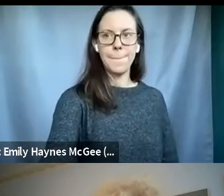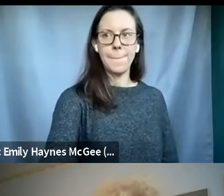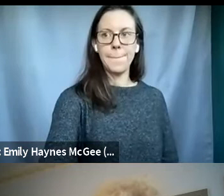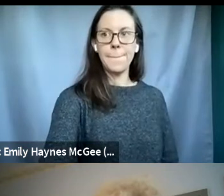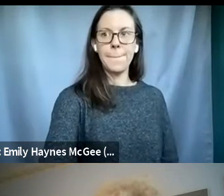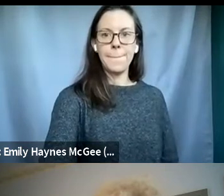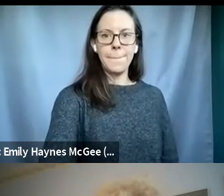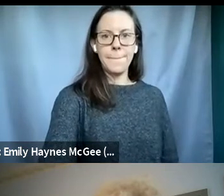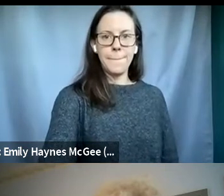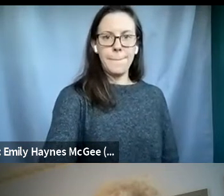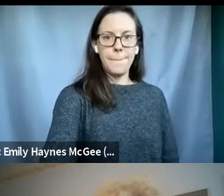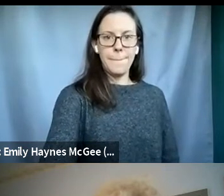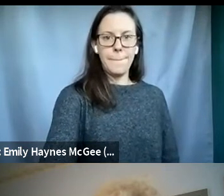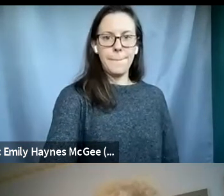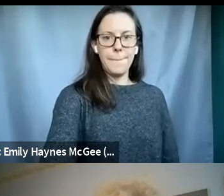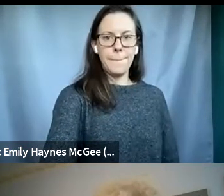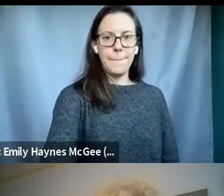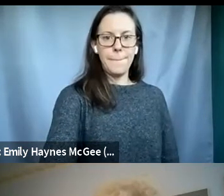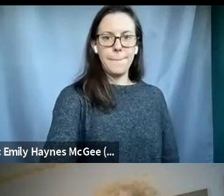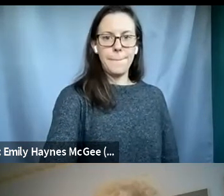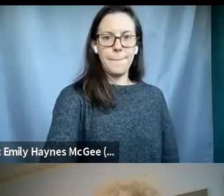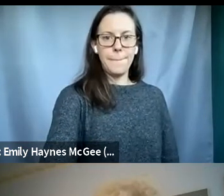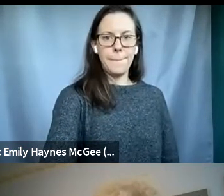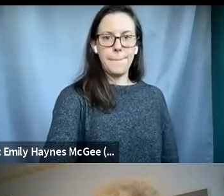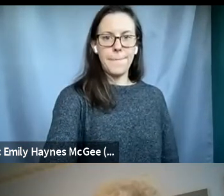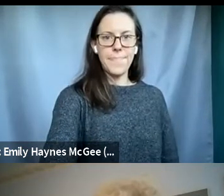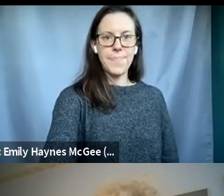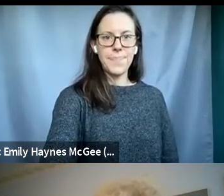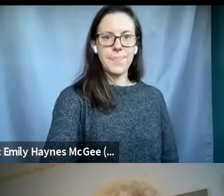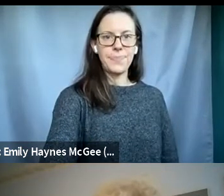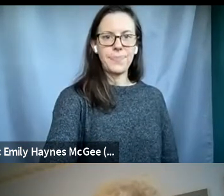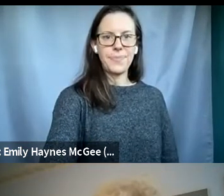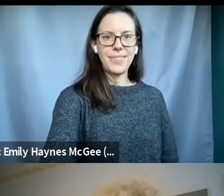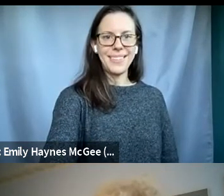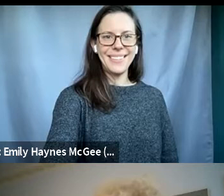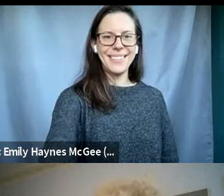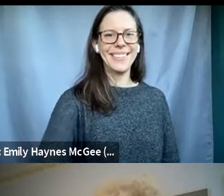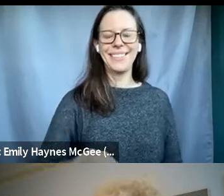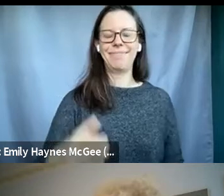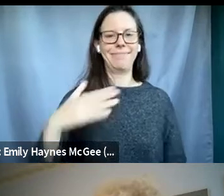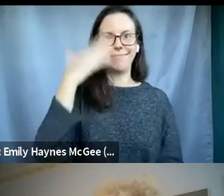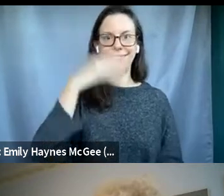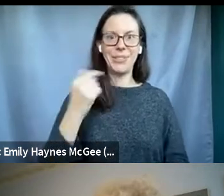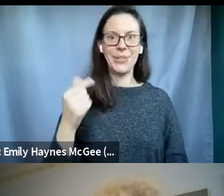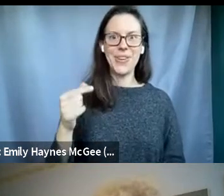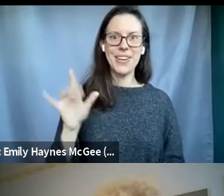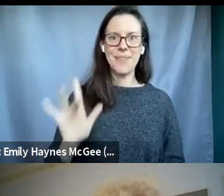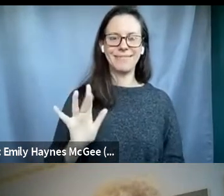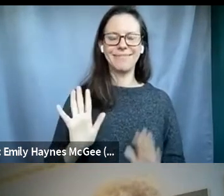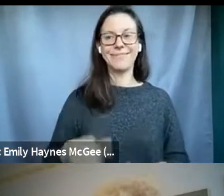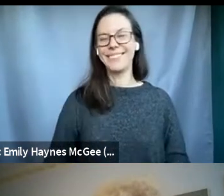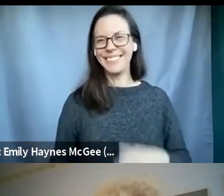Oh, that's the green button, that's why I'm not looking at it.